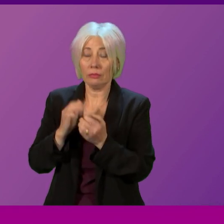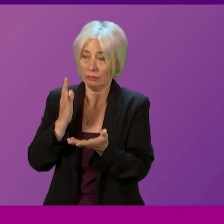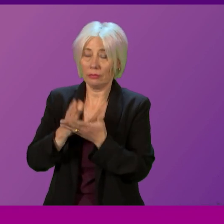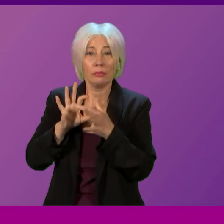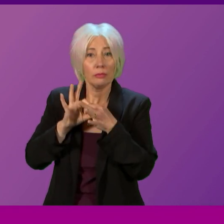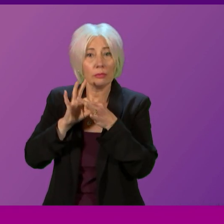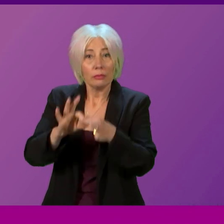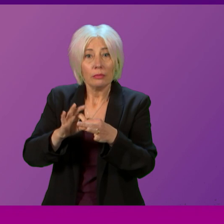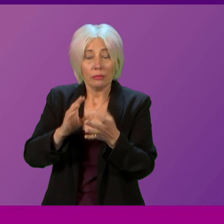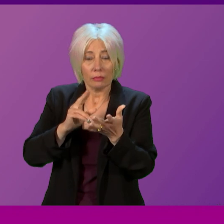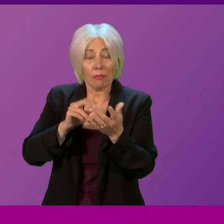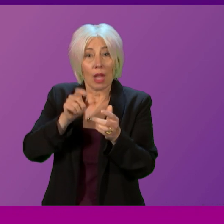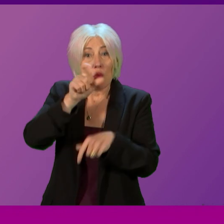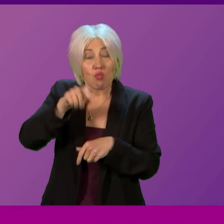between prisoners and families, including children.